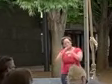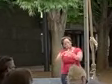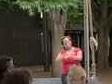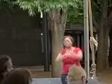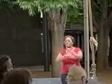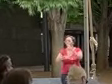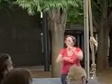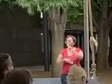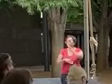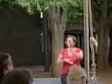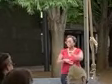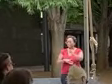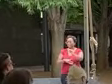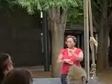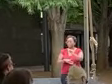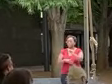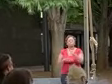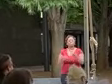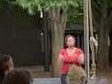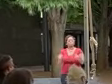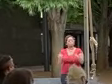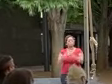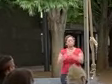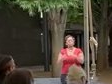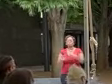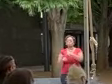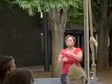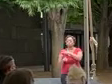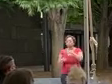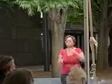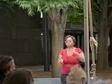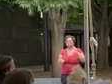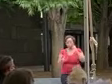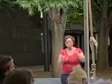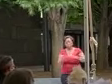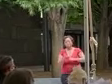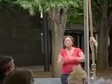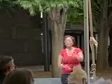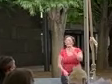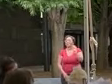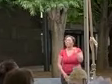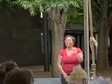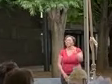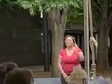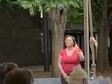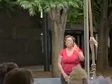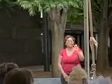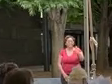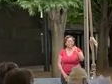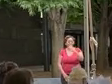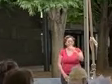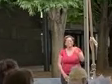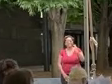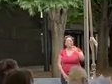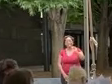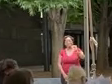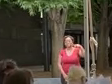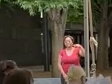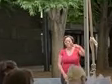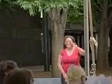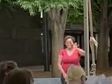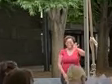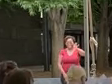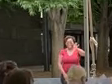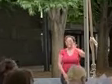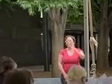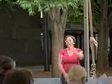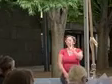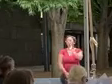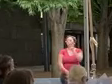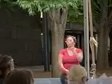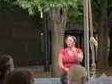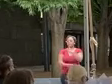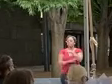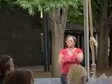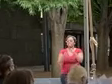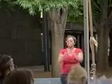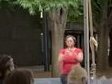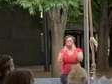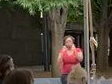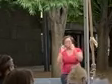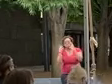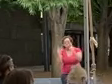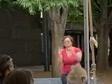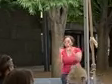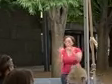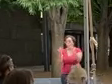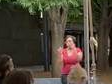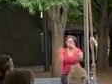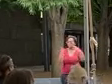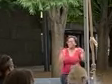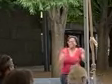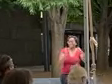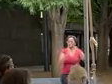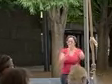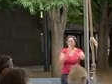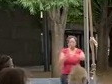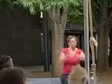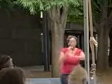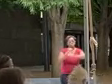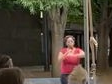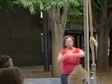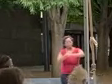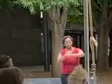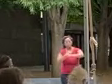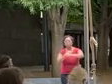Our resolution also directs NPS and NPF to develop accessible educational materials about the history of the Memorial